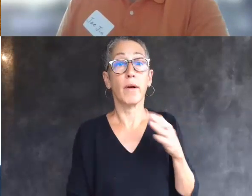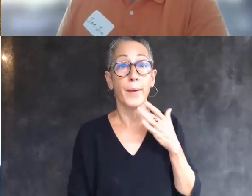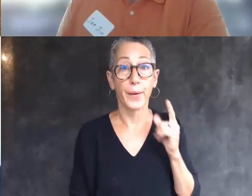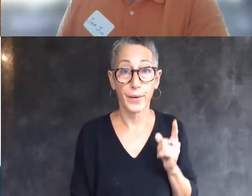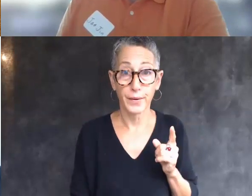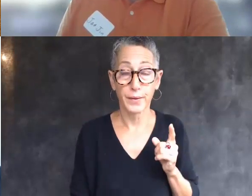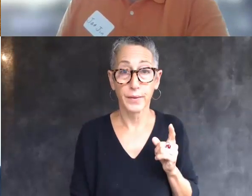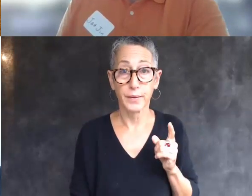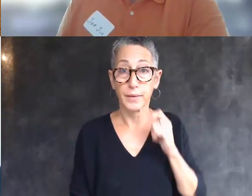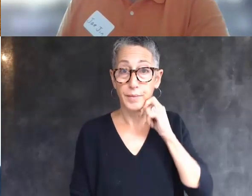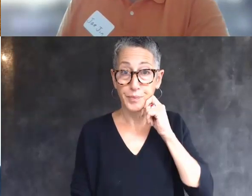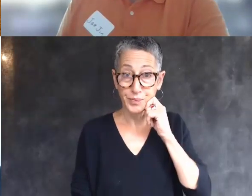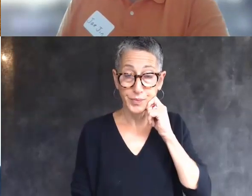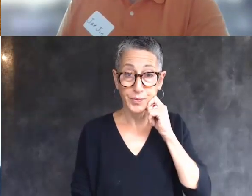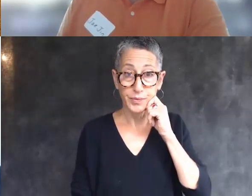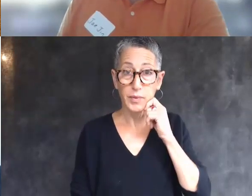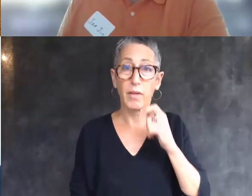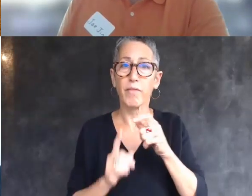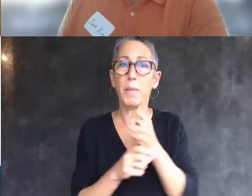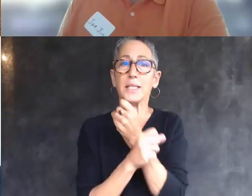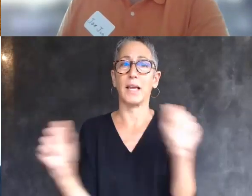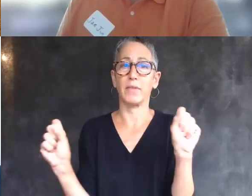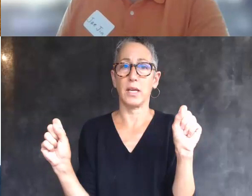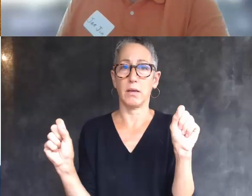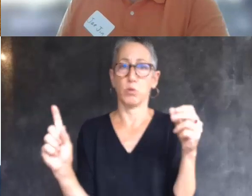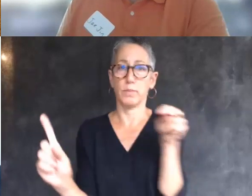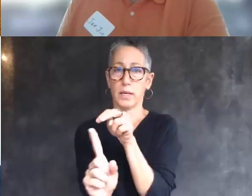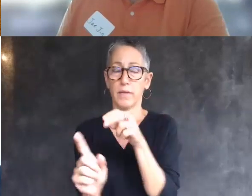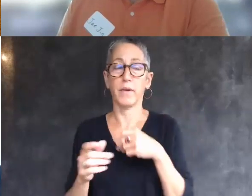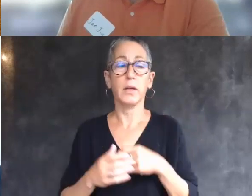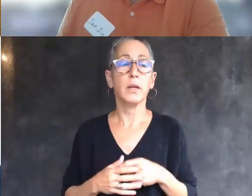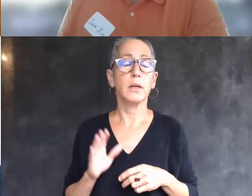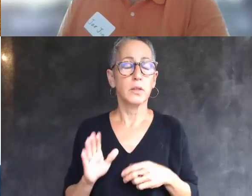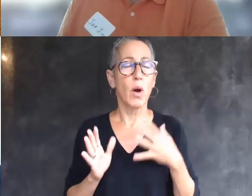and I'm going to ask if you all could like maybe highlight one or two,